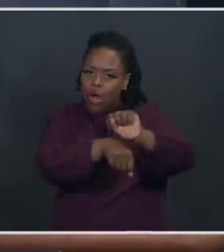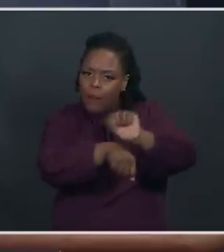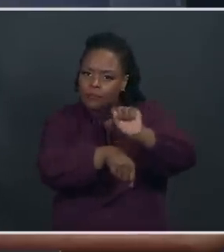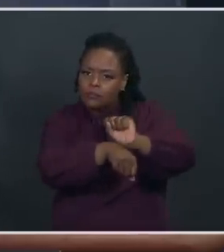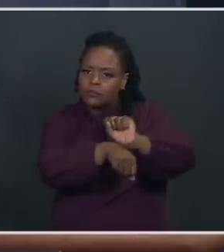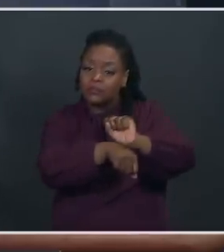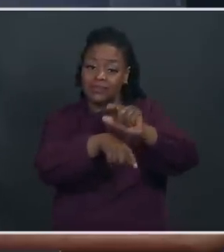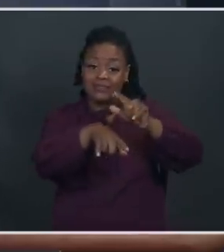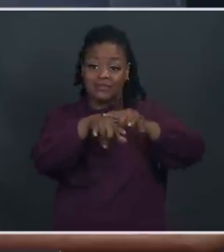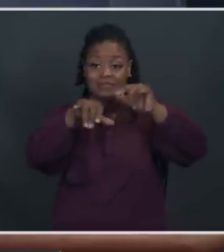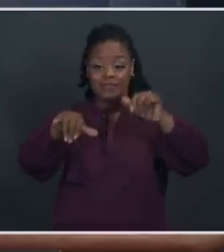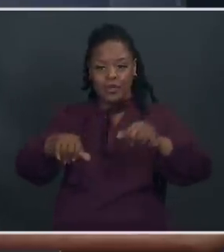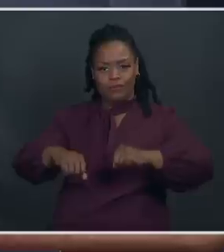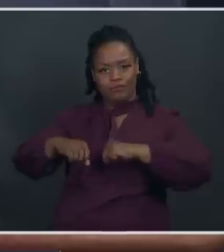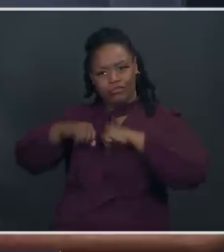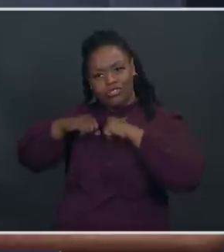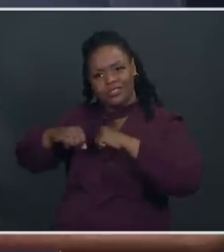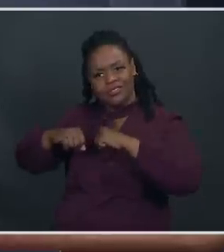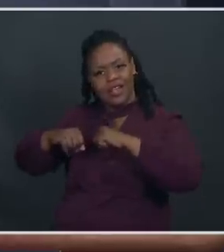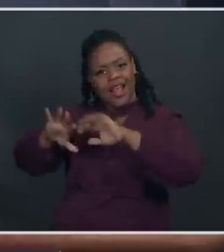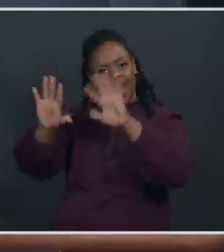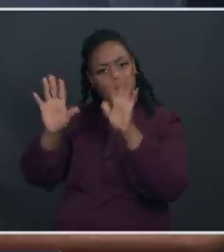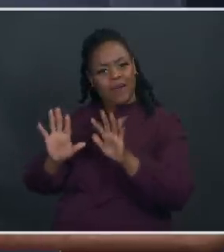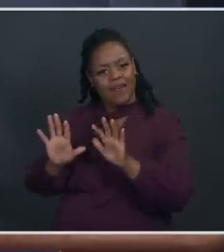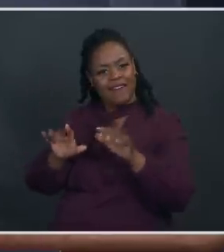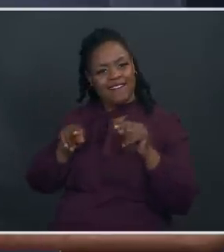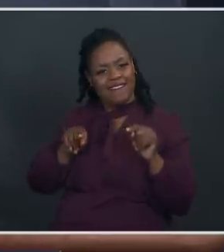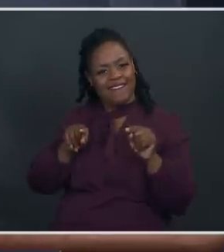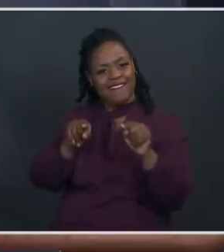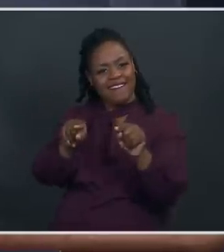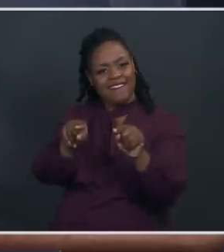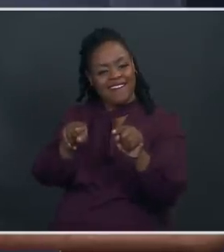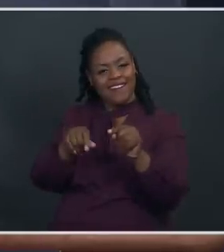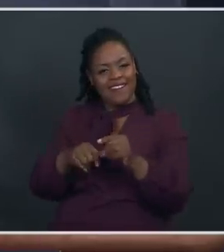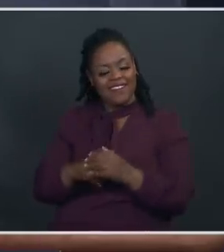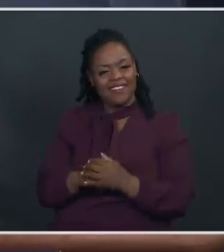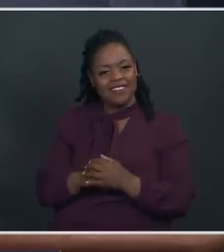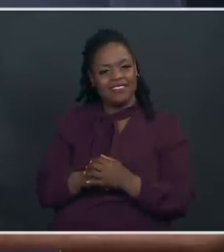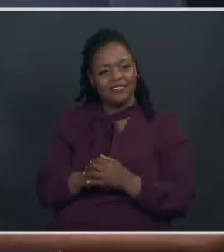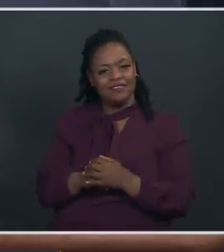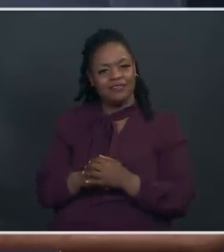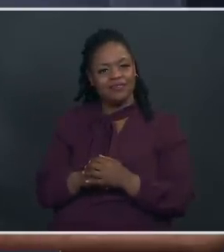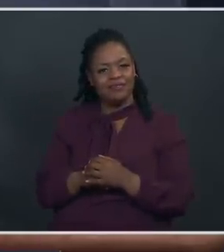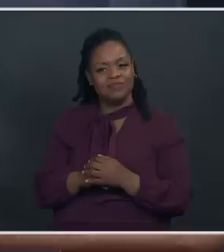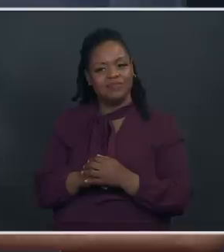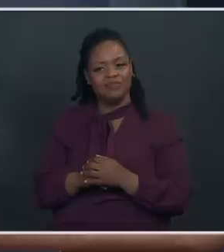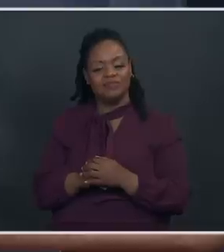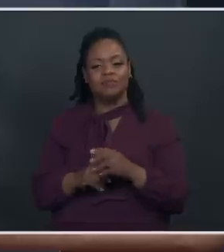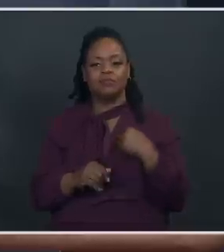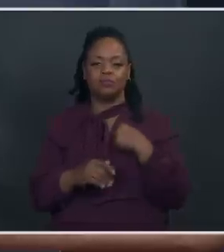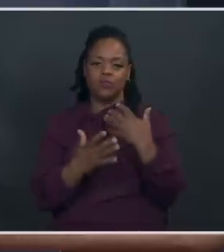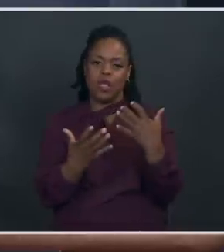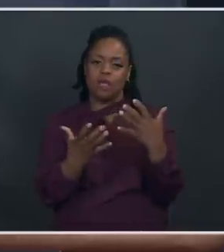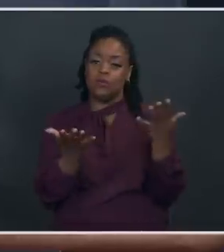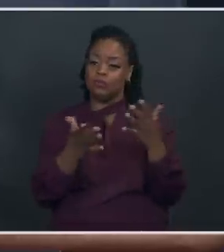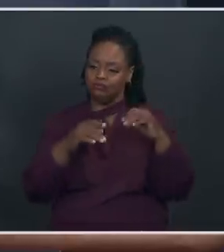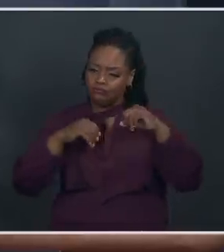And we're going to make sure that nobody is left behind, and I'm not just talking about communities, in terms of environmental justice, but workers as well.